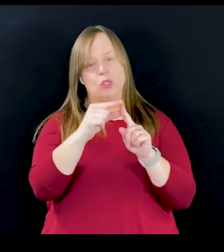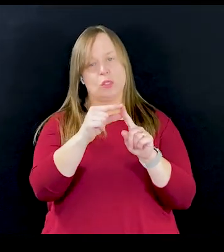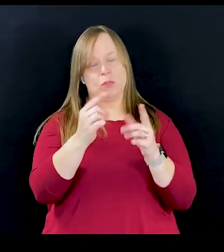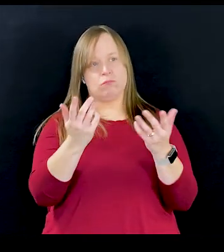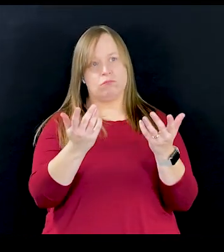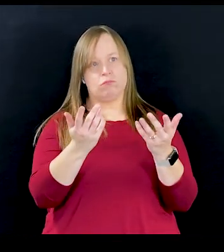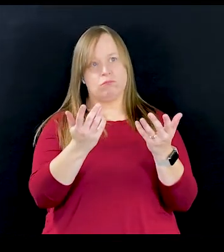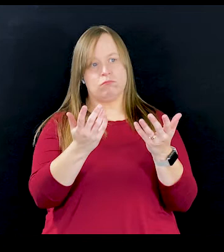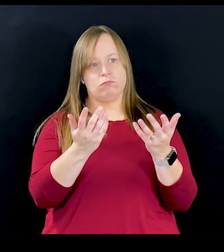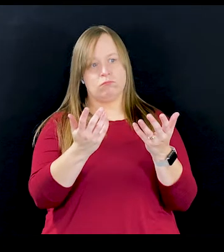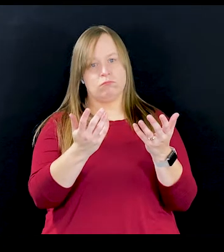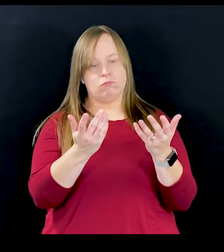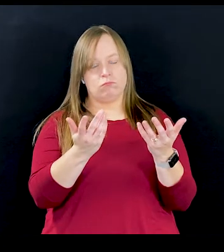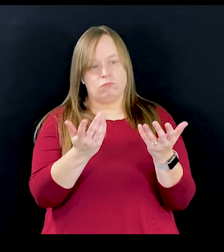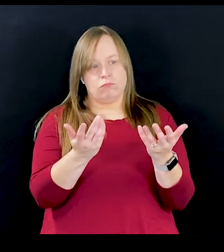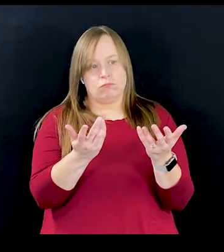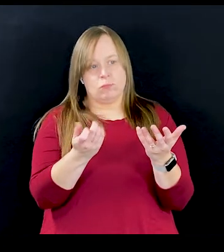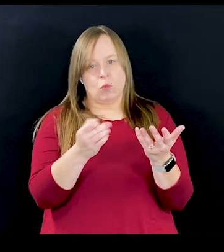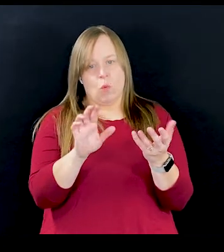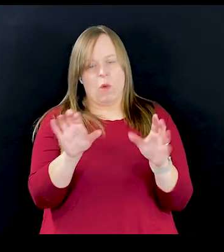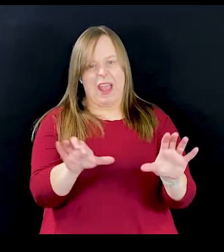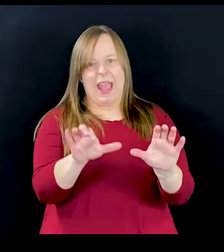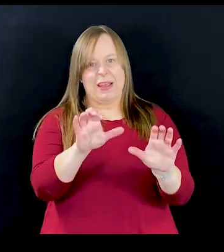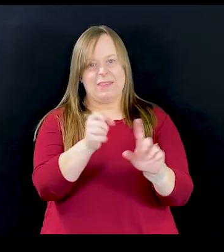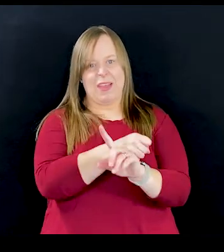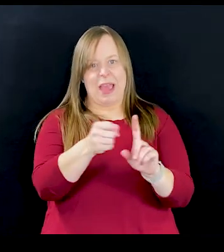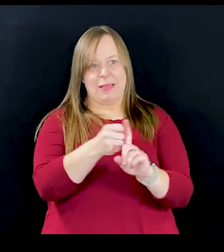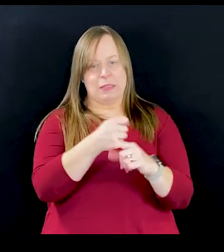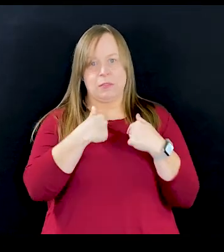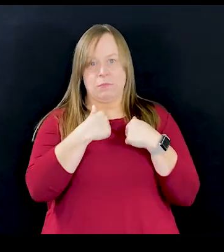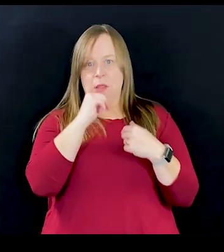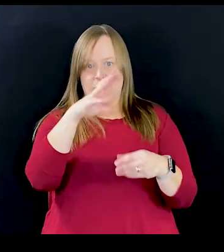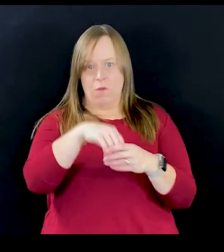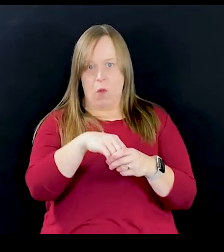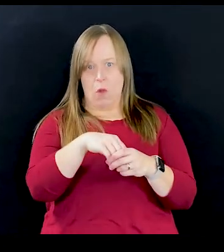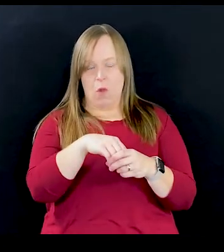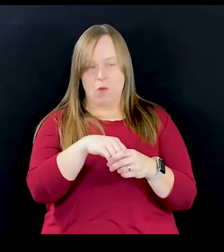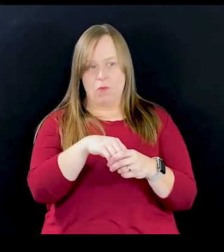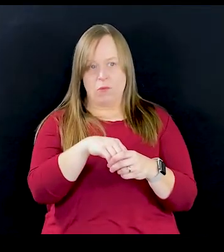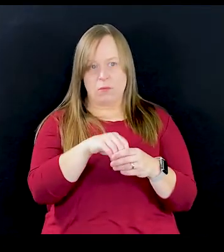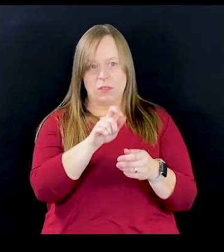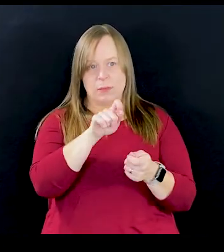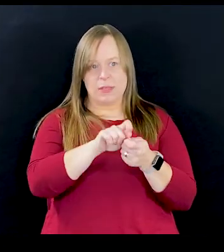or take those actions and/or act on violence toward a certain community.